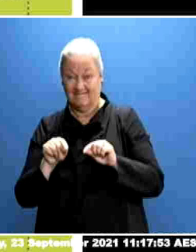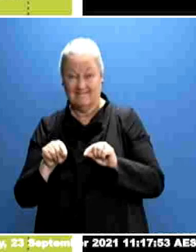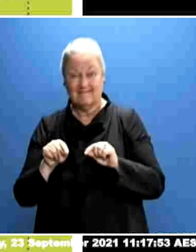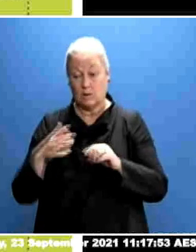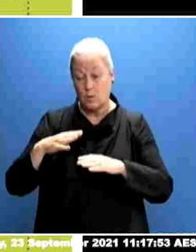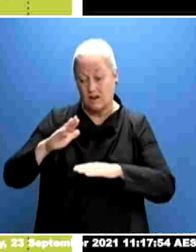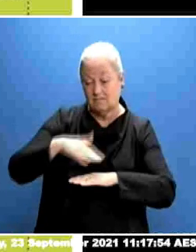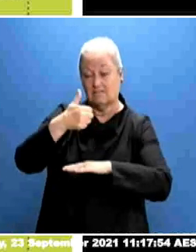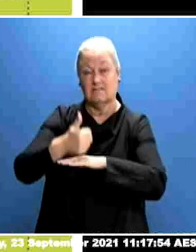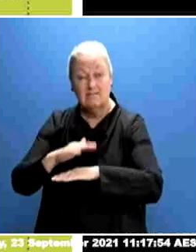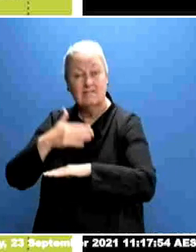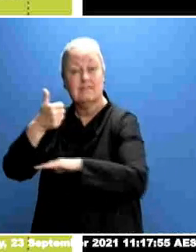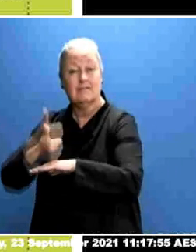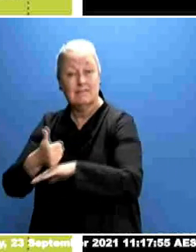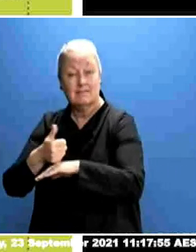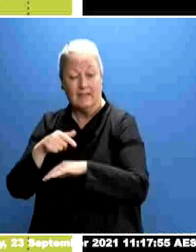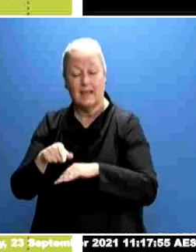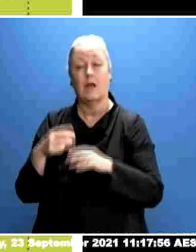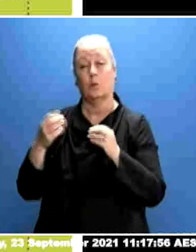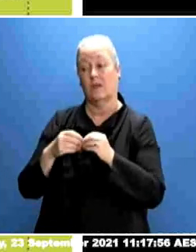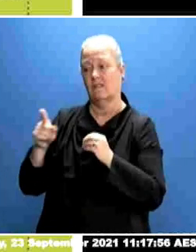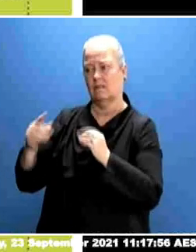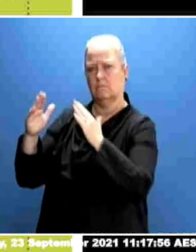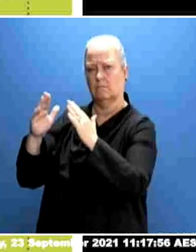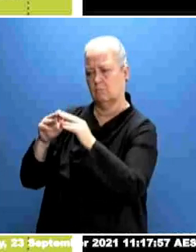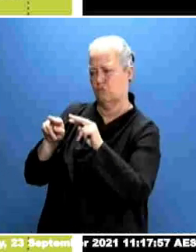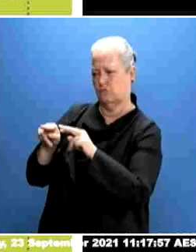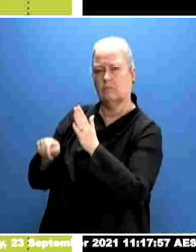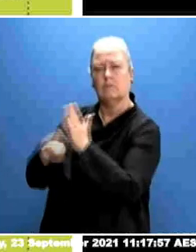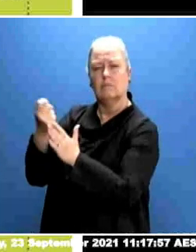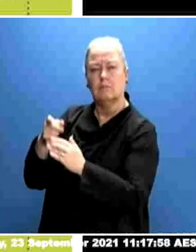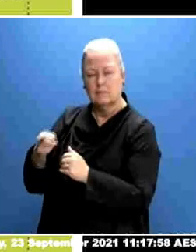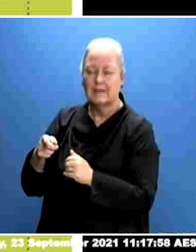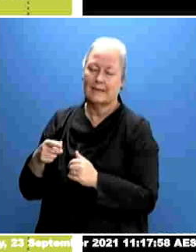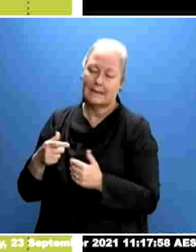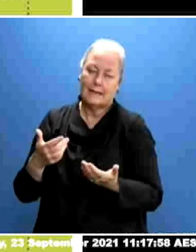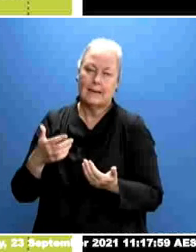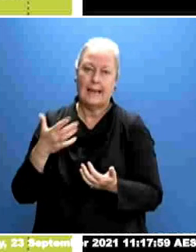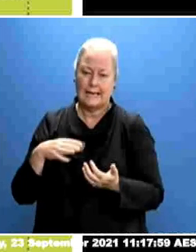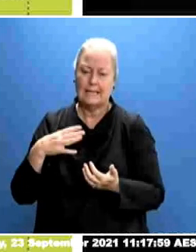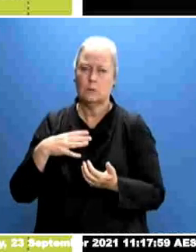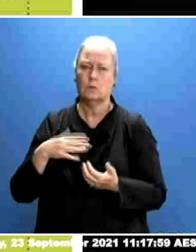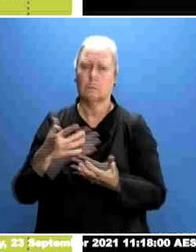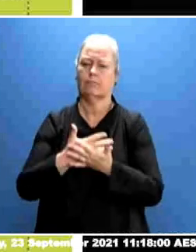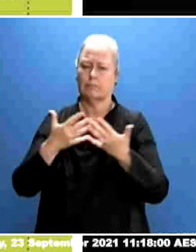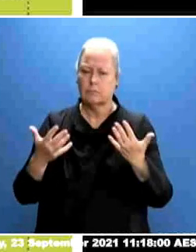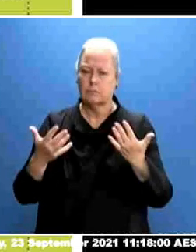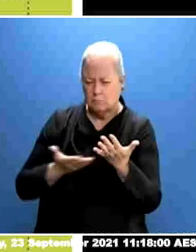that I've provided around Secure Care, there would need to be considerable consultation with Aboriginal communities and Elders and organisations